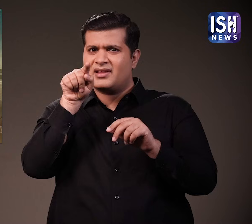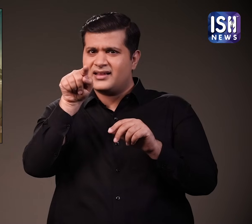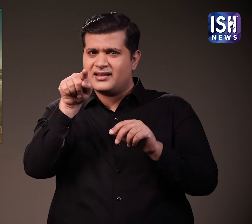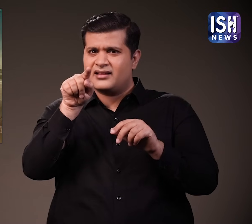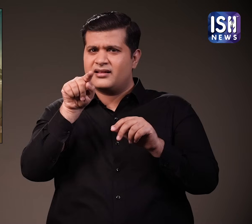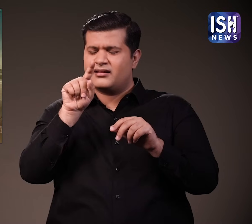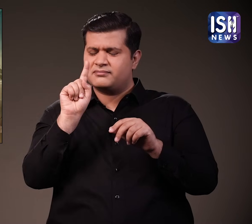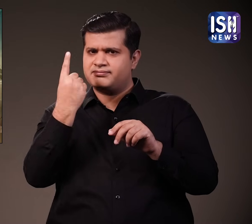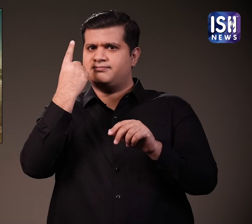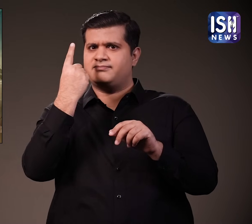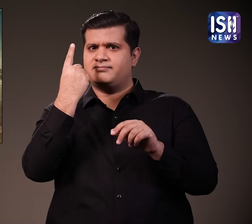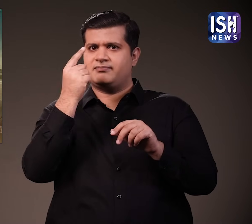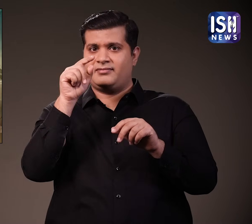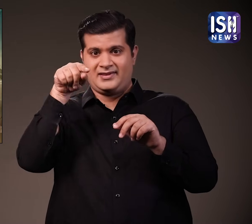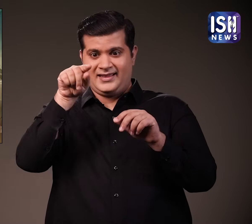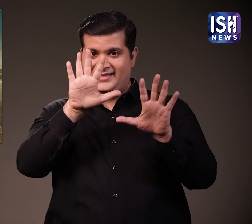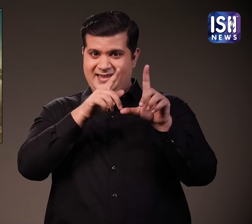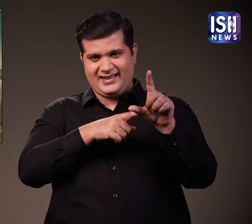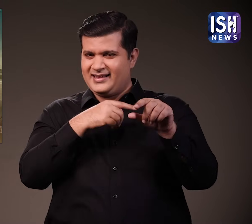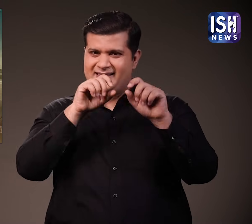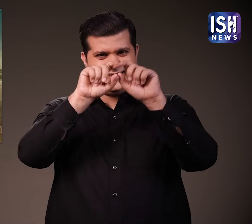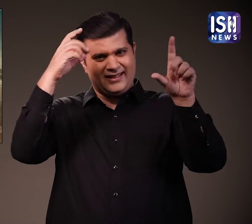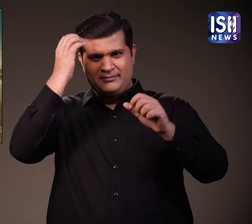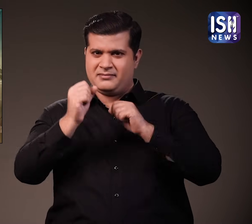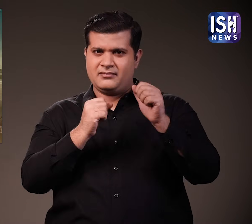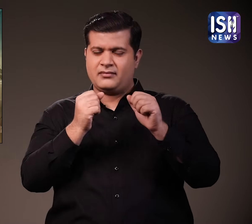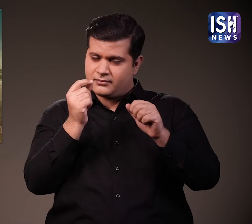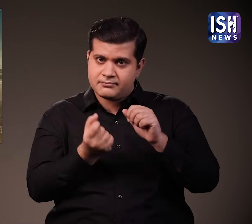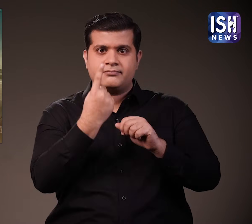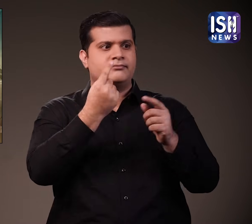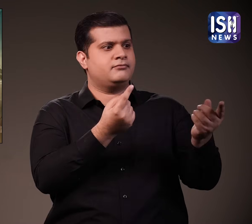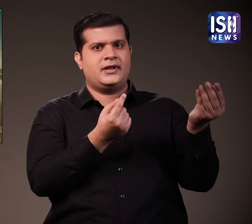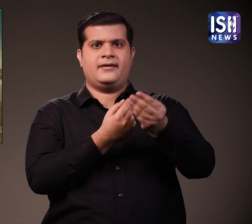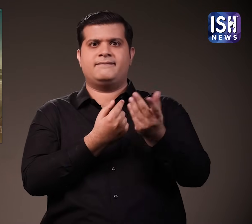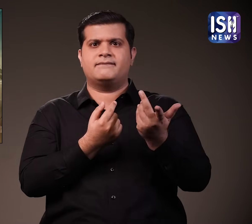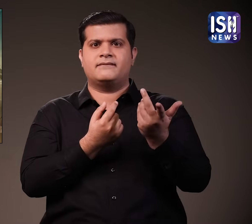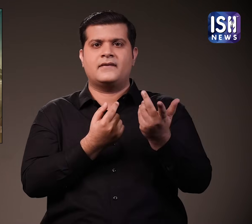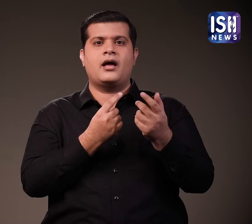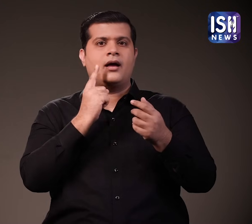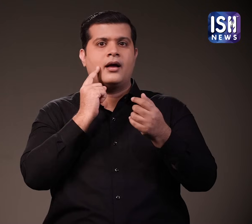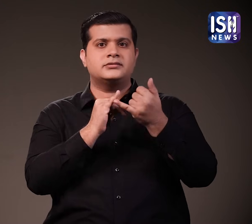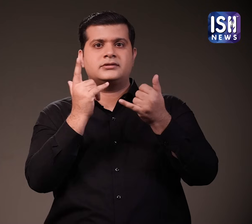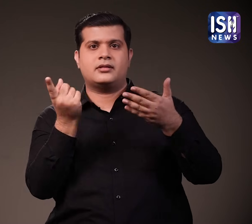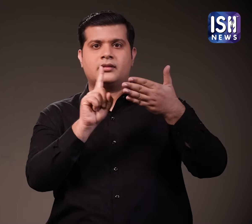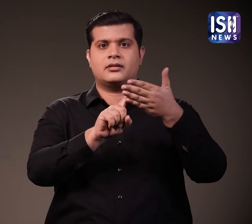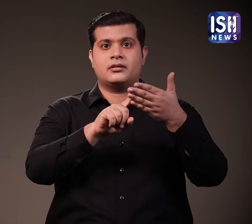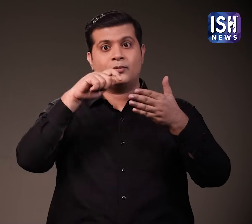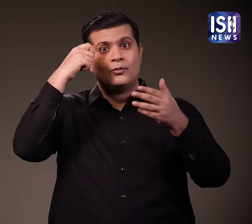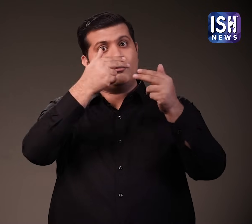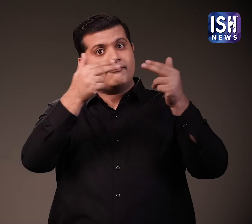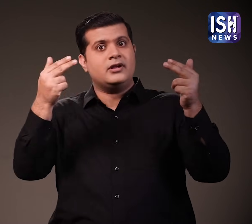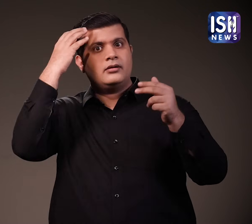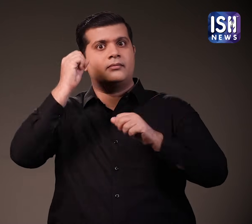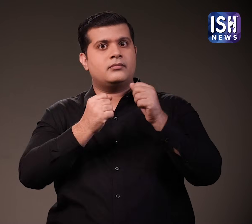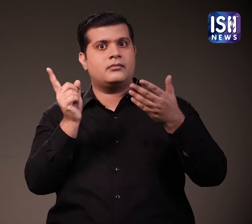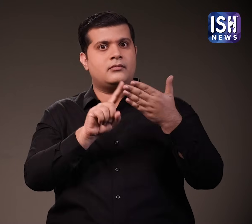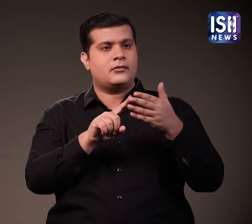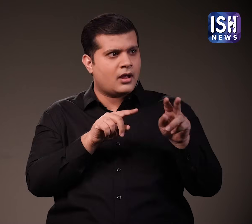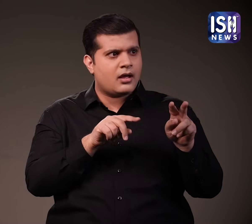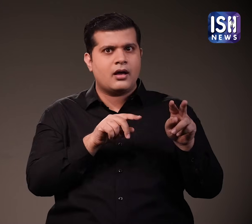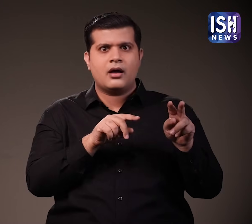However there was one addition. The movie was released with ISL interpretation.